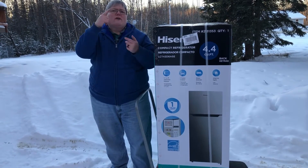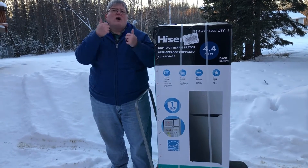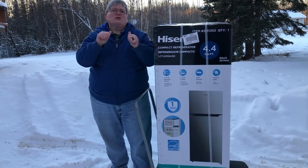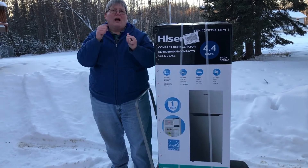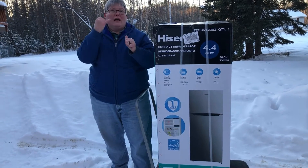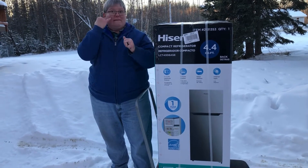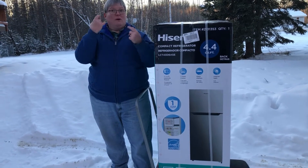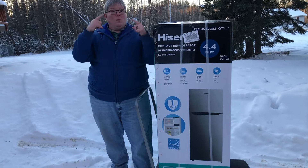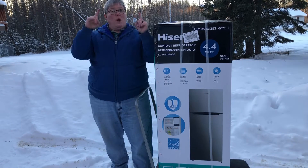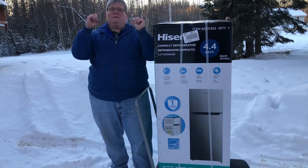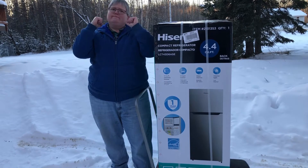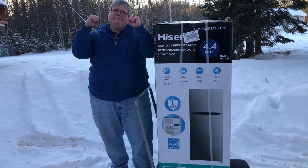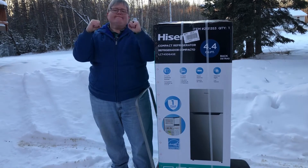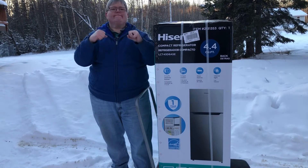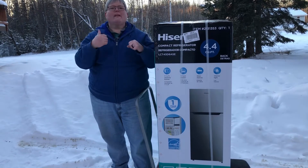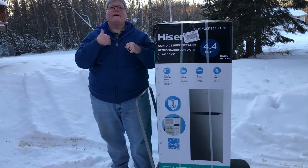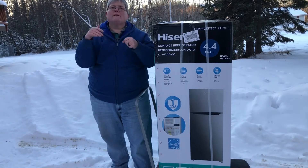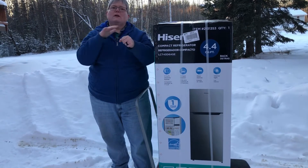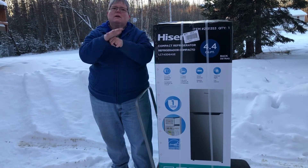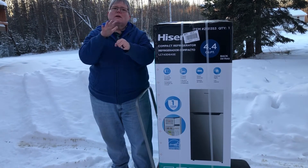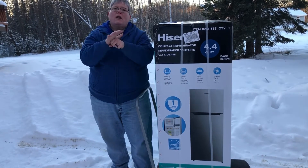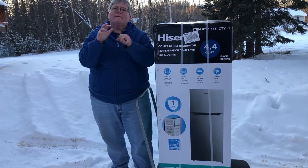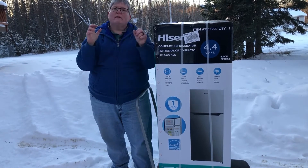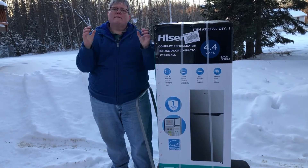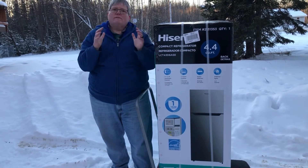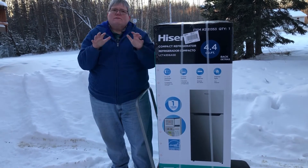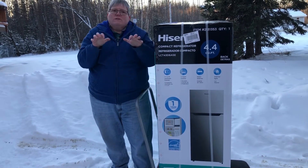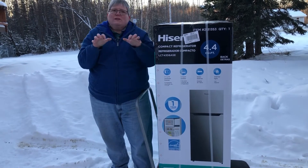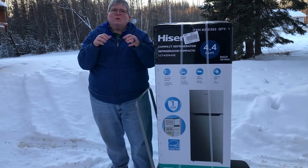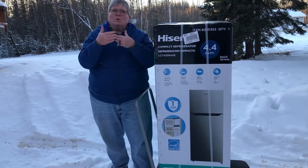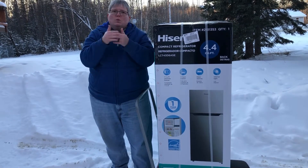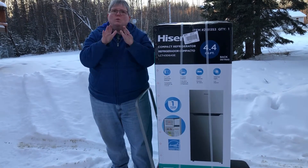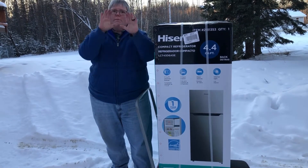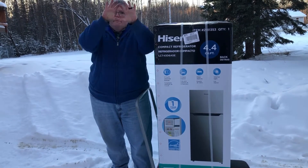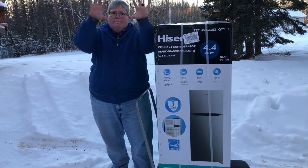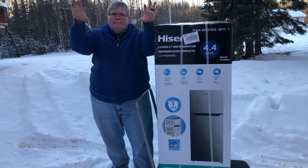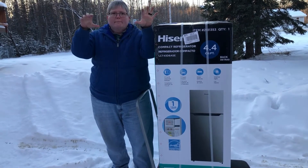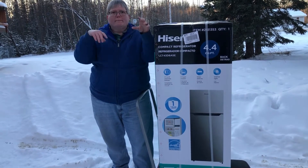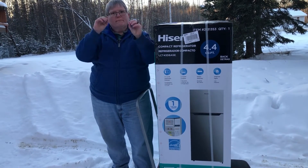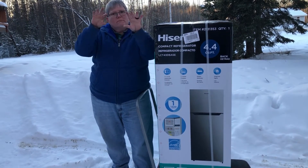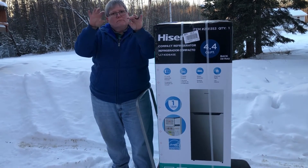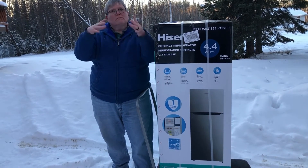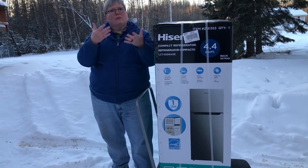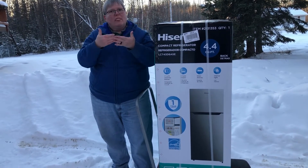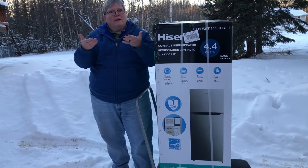is good for a try. If it works, woohoo! You know we have enough freezer room at the top to put stuff in.